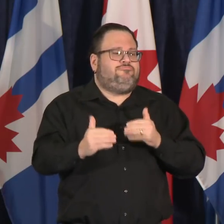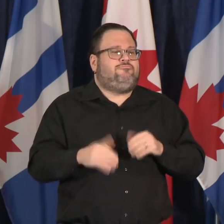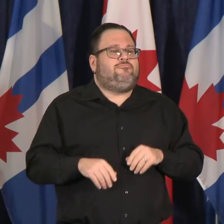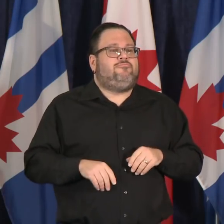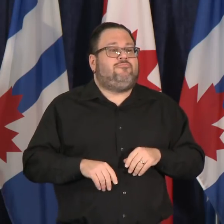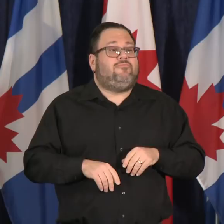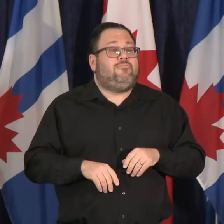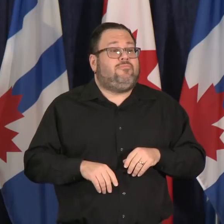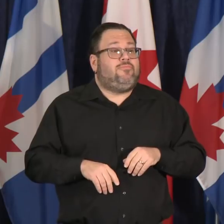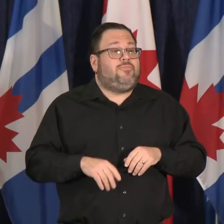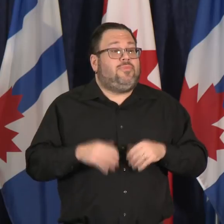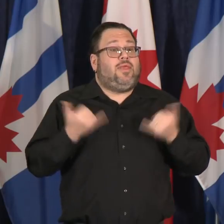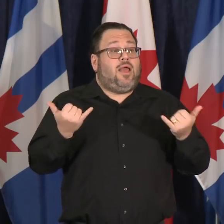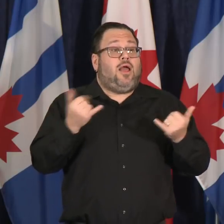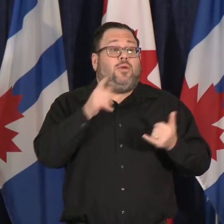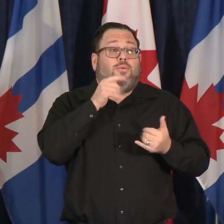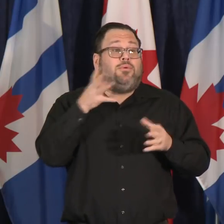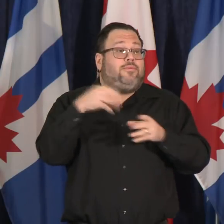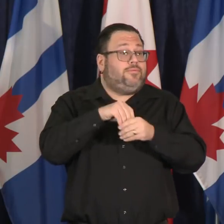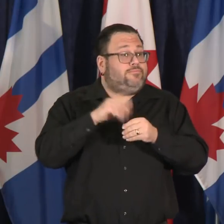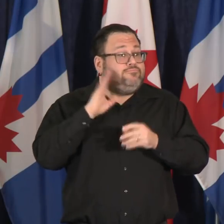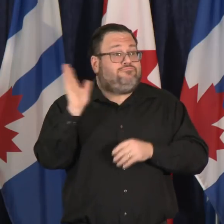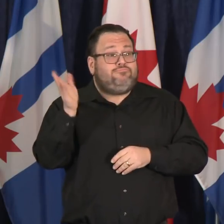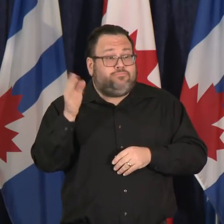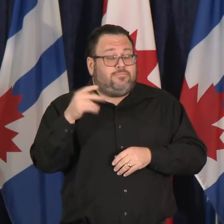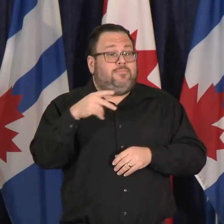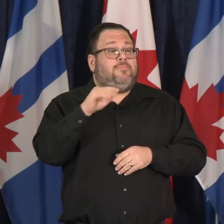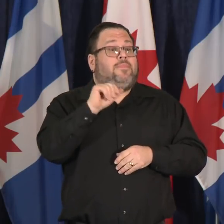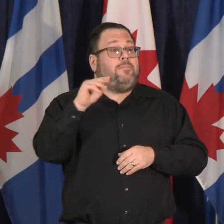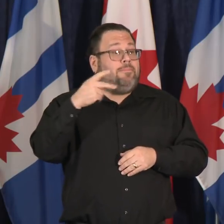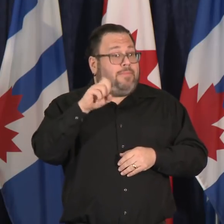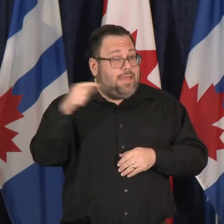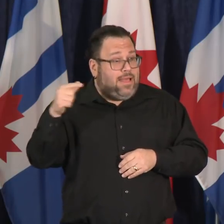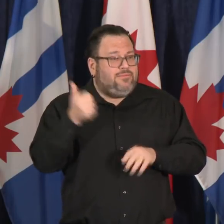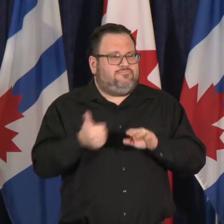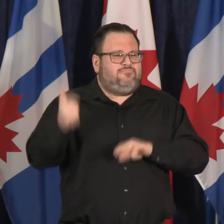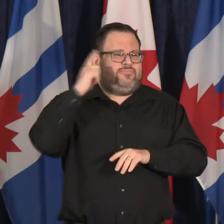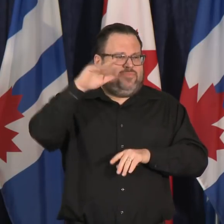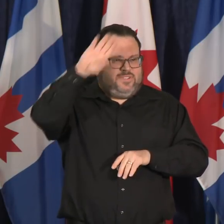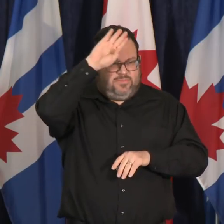Office of Emergency Management who has been leading this city's operations and